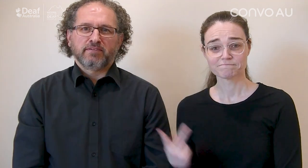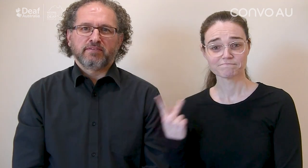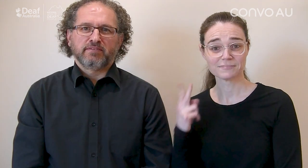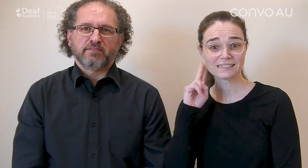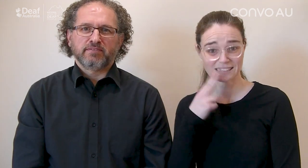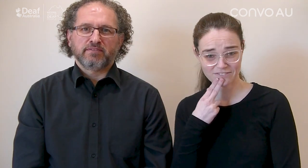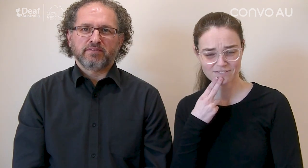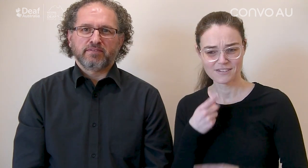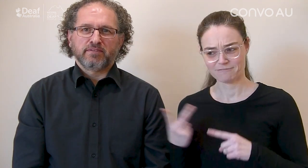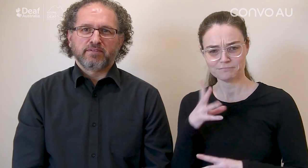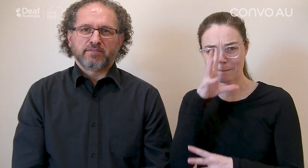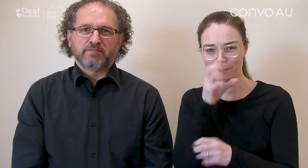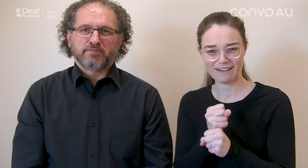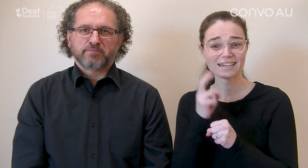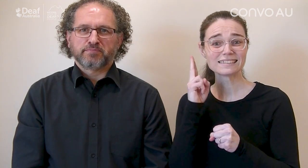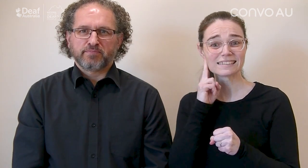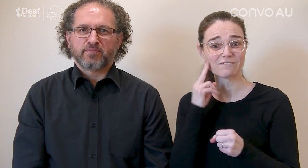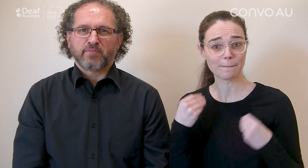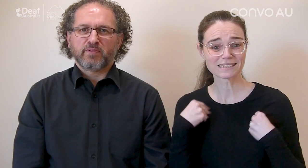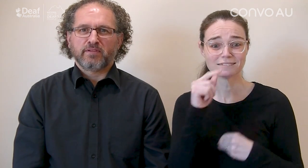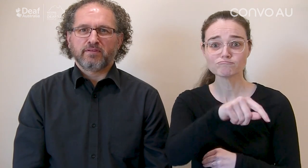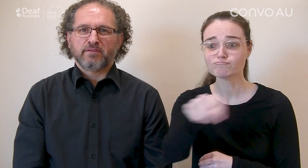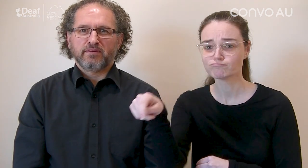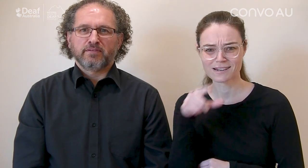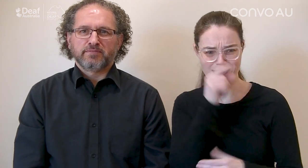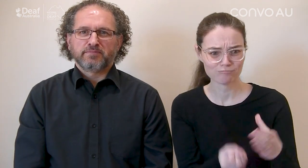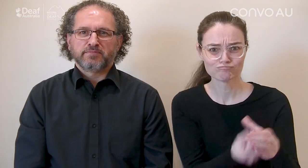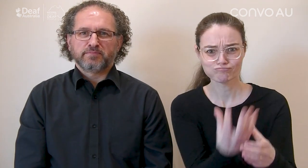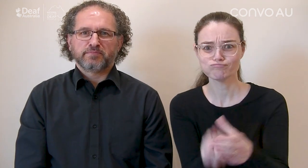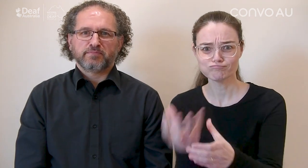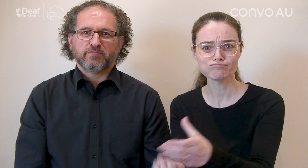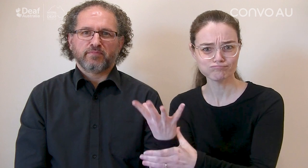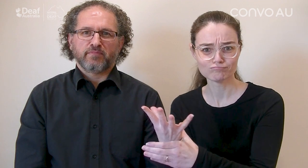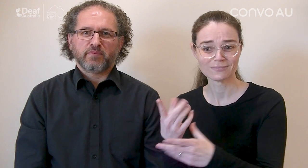We’re both Deaf and we believe that Deaf owned businesses can thrive